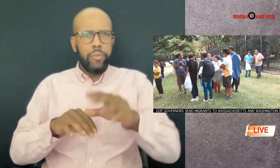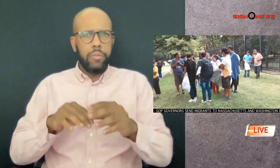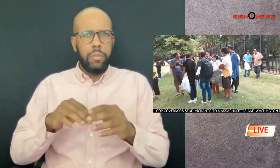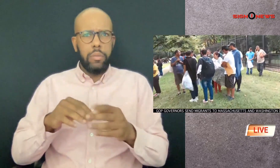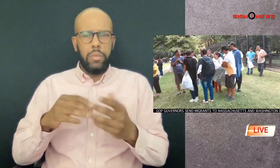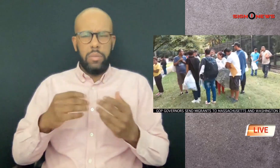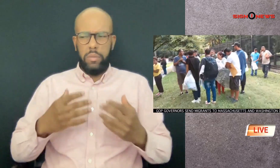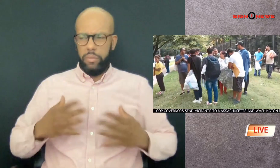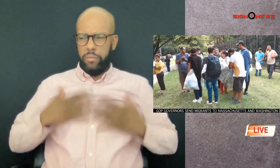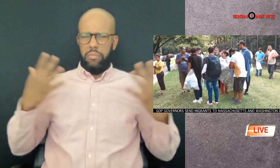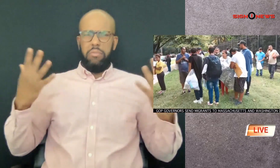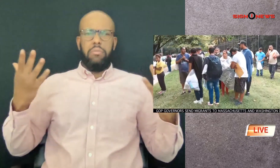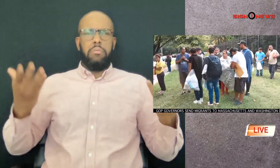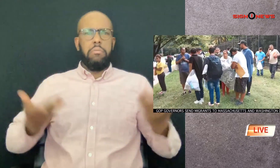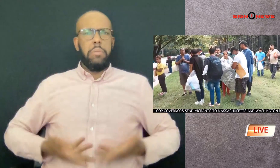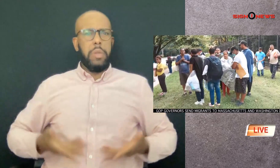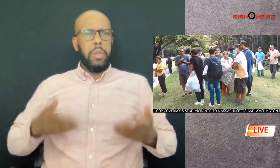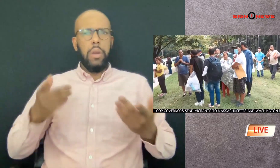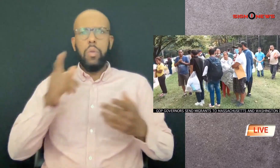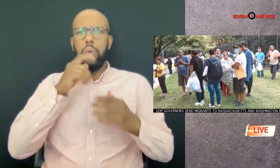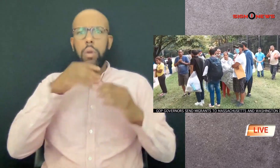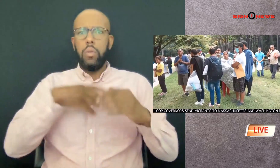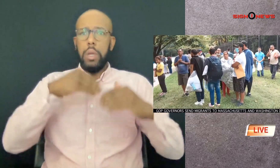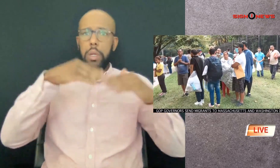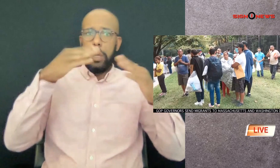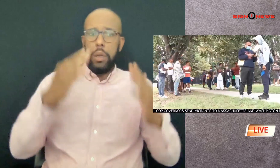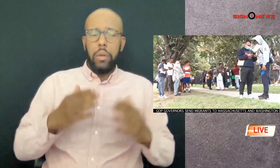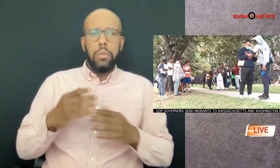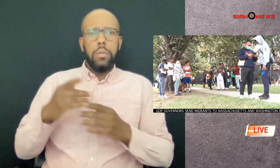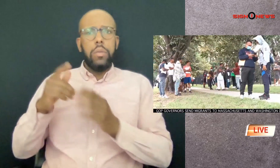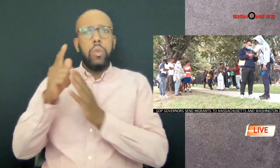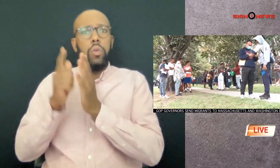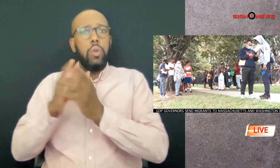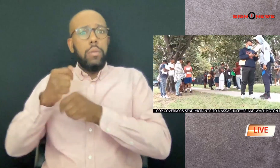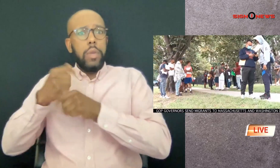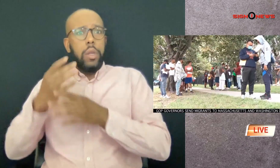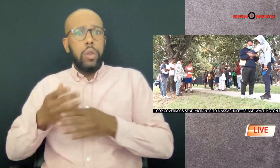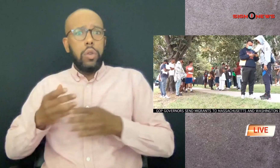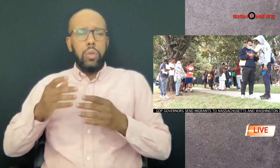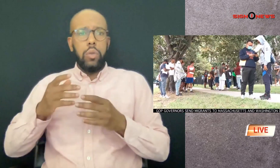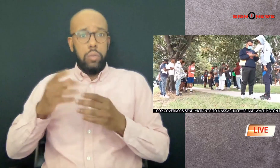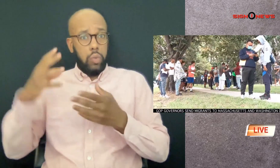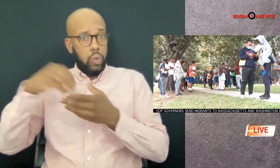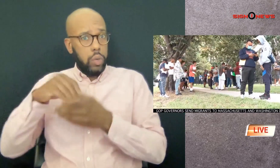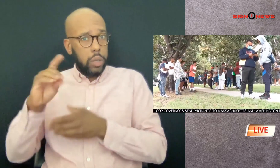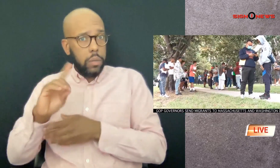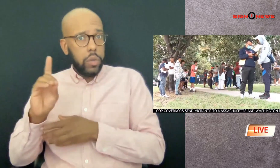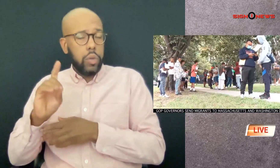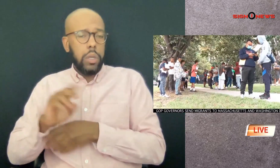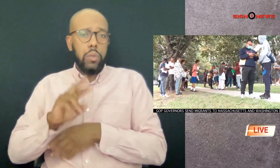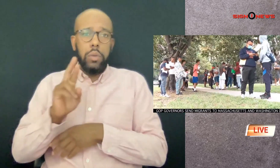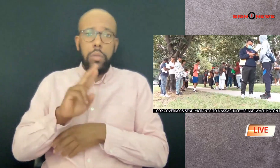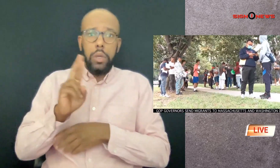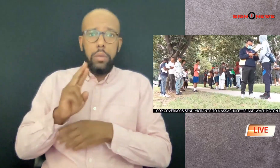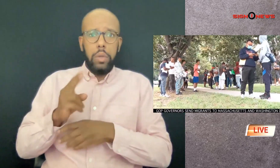dropping the migrants off angered the White House and lawmakers both Democrats and Republicans